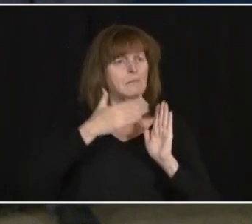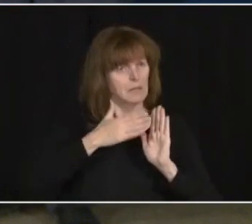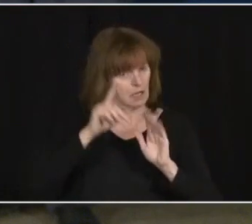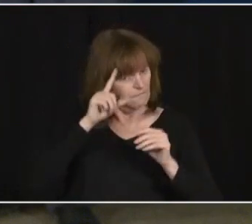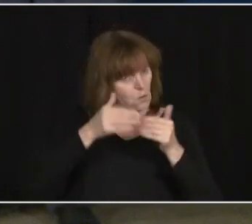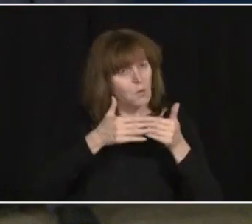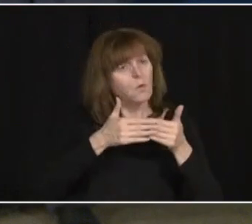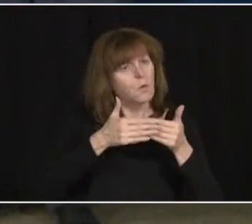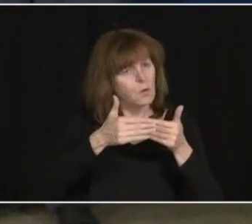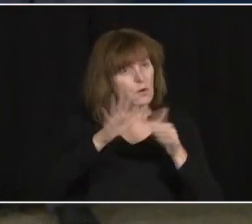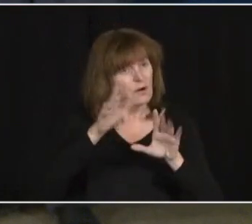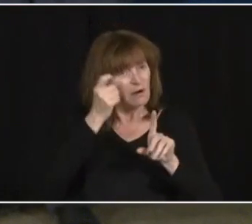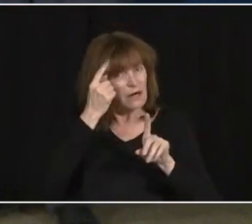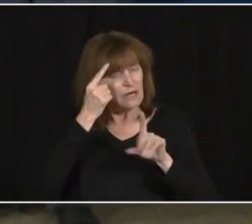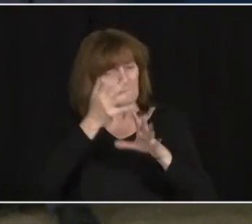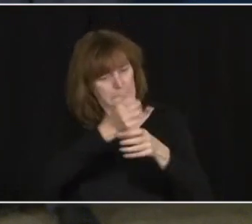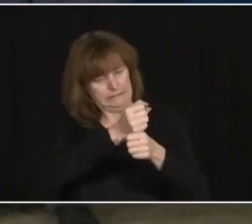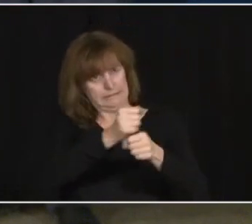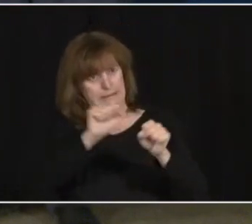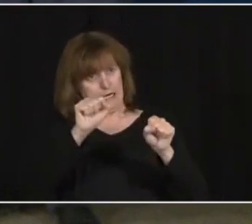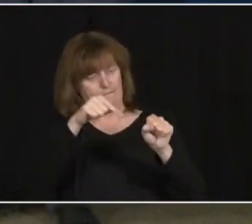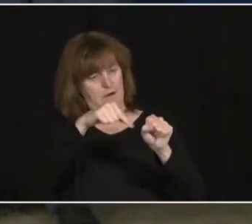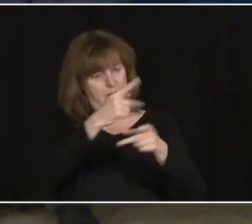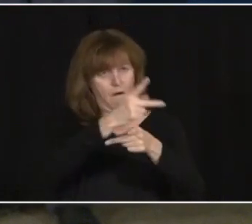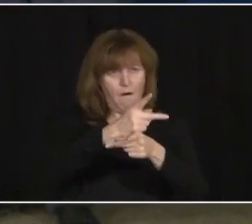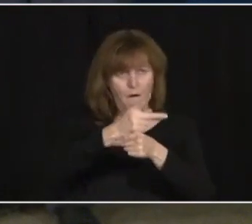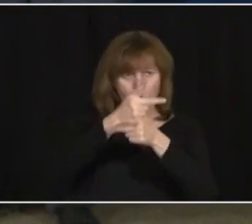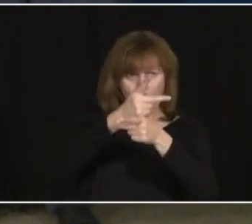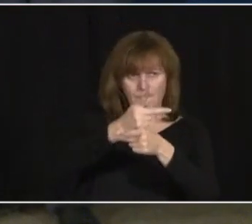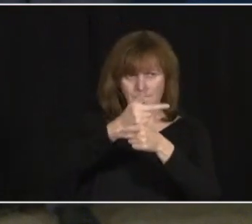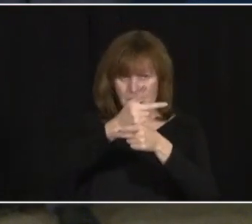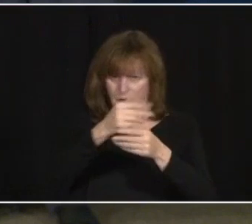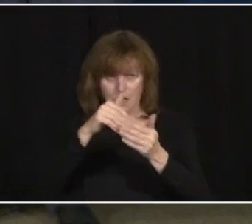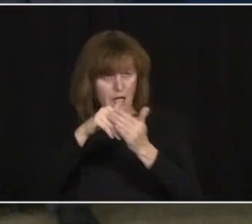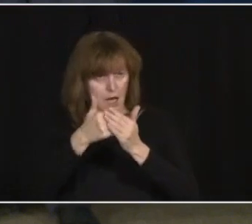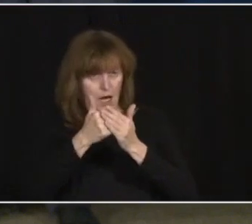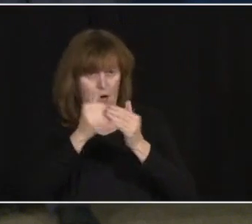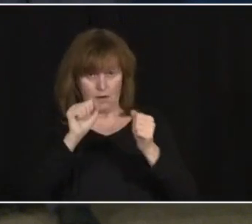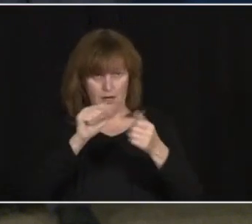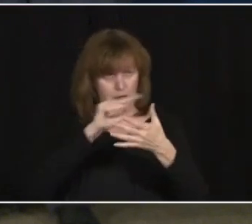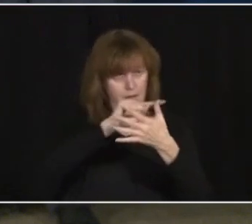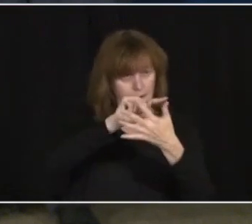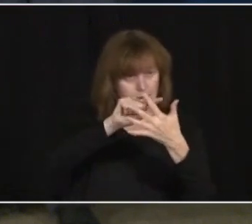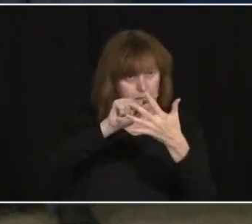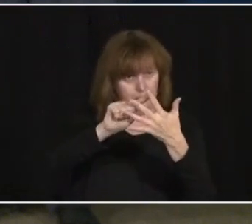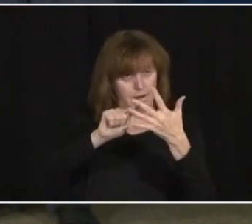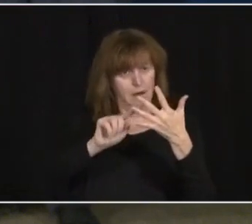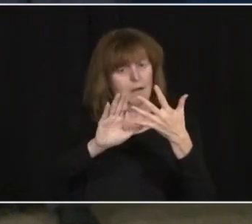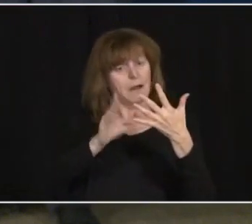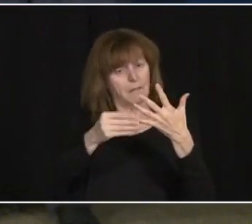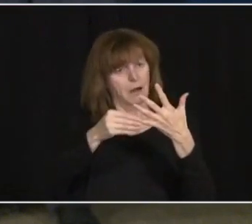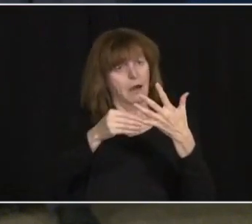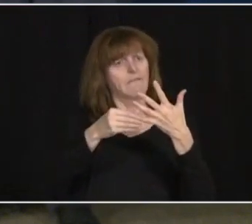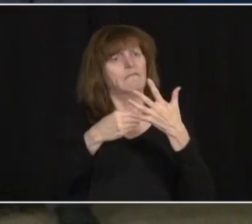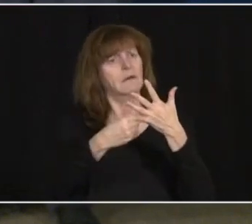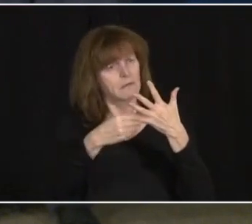using our public health measures. But as we do, we need to continue to make the right choices that respond to our own